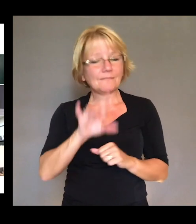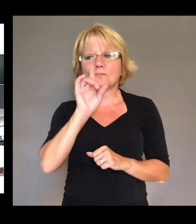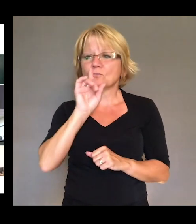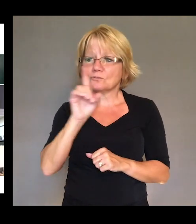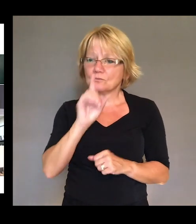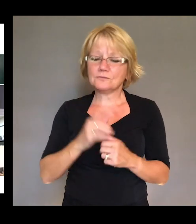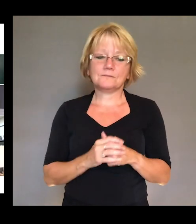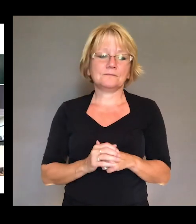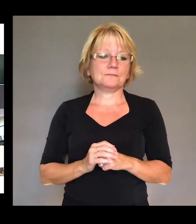Yeah, sure.